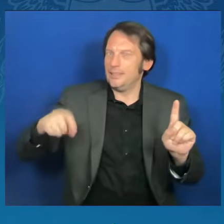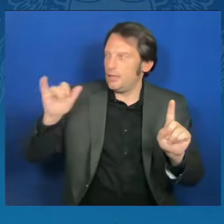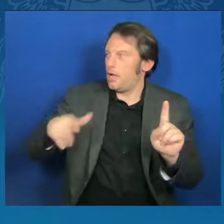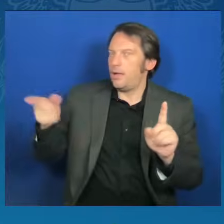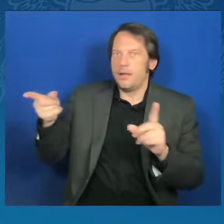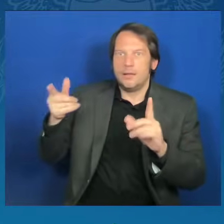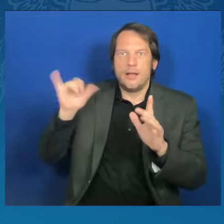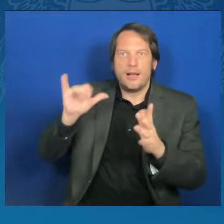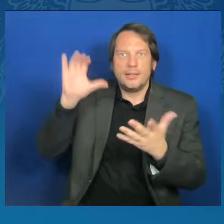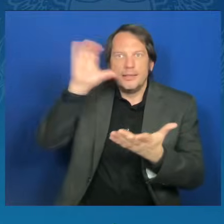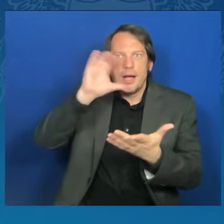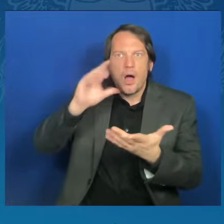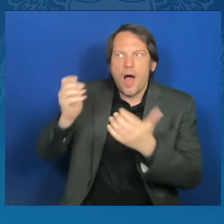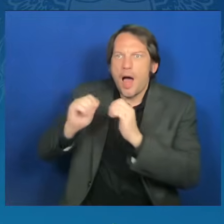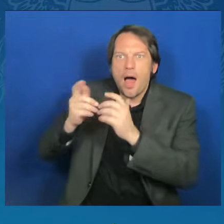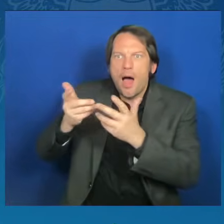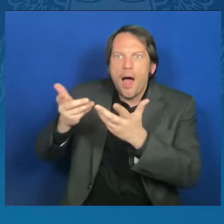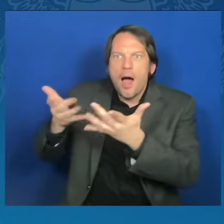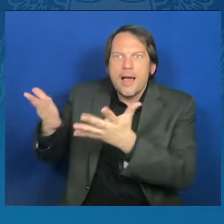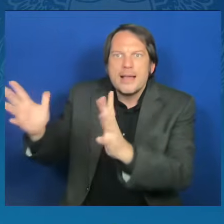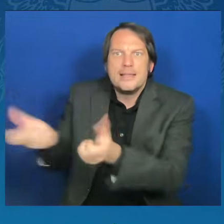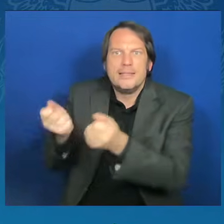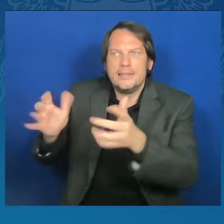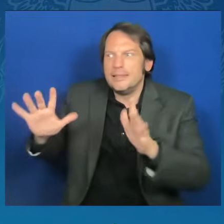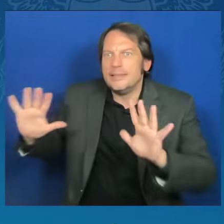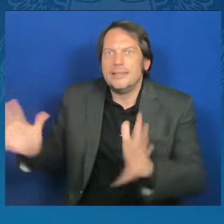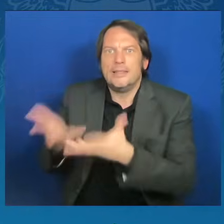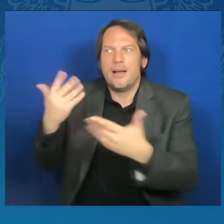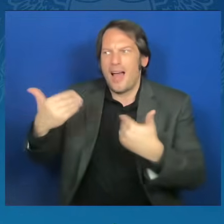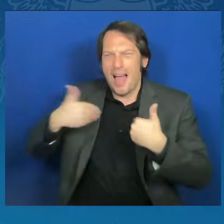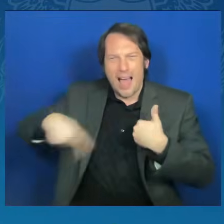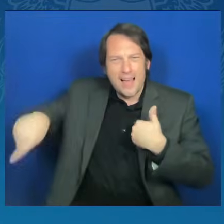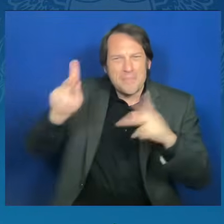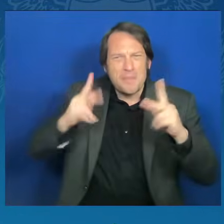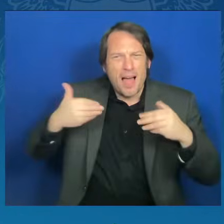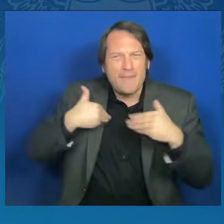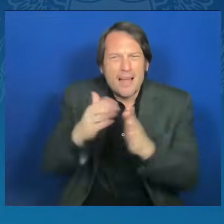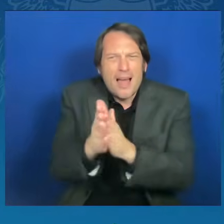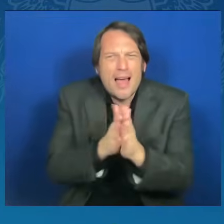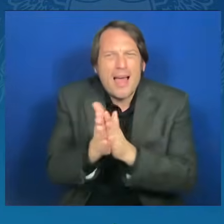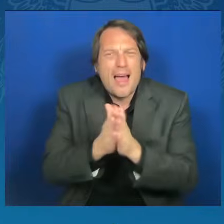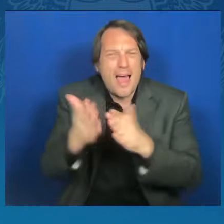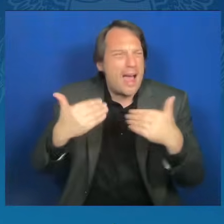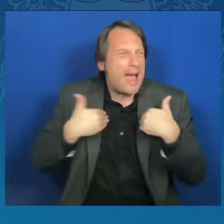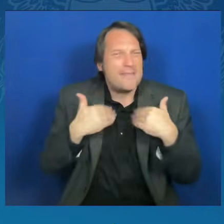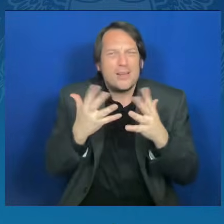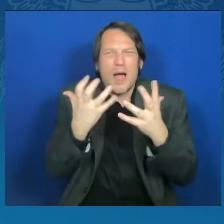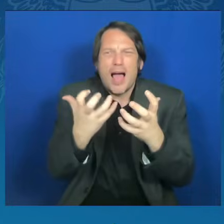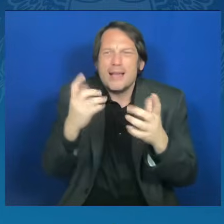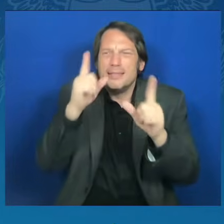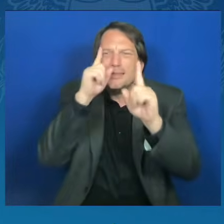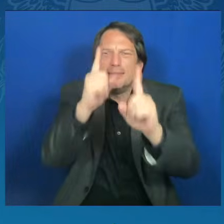and growth and economic growth results. So, that is the math, in terms of what we are talking about.